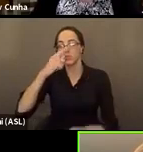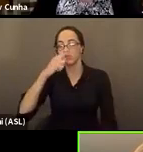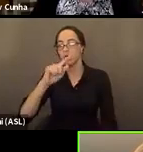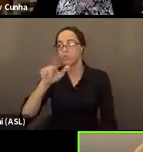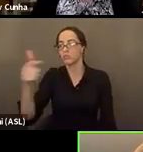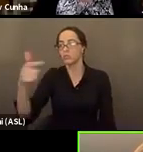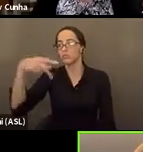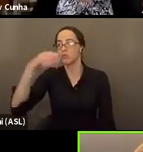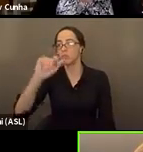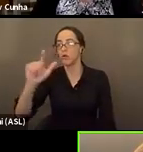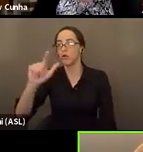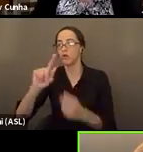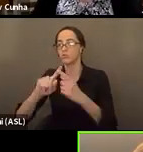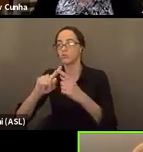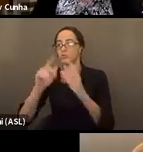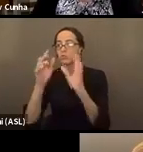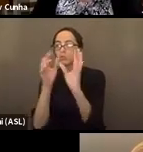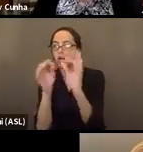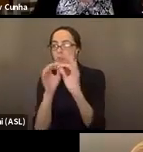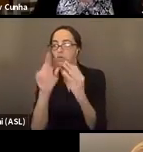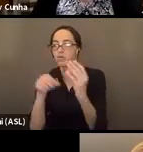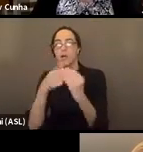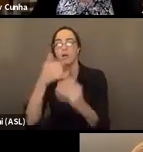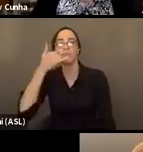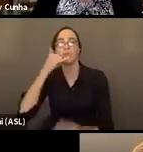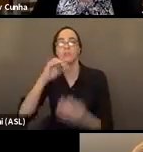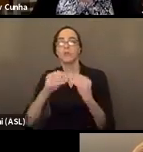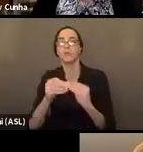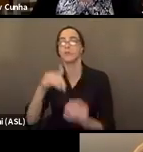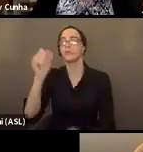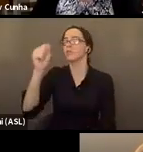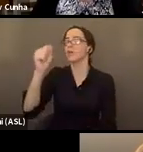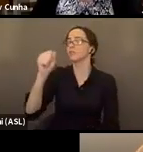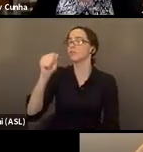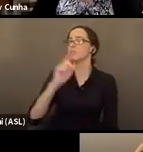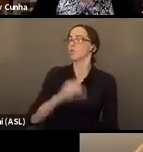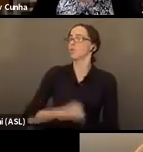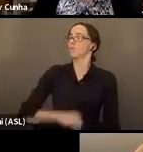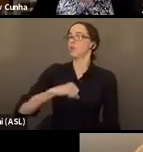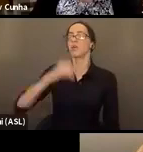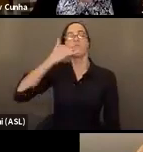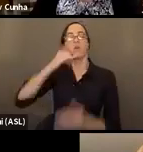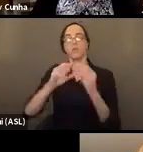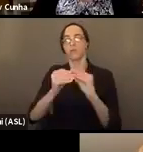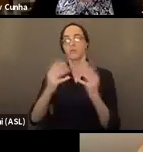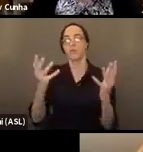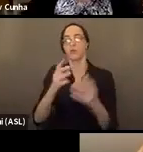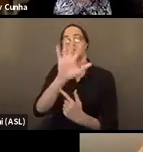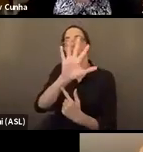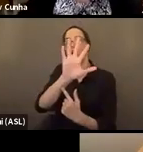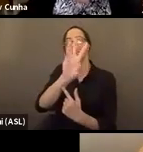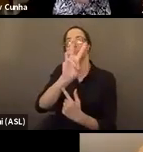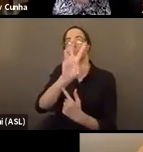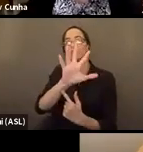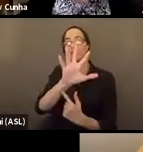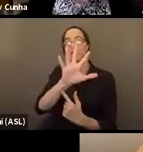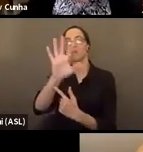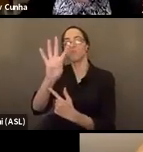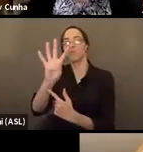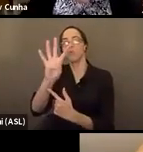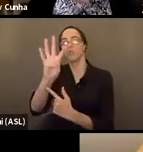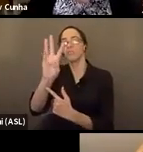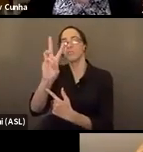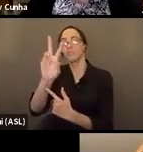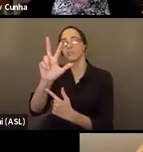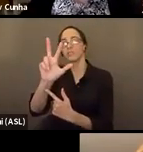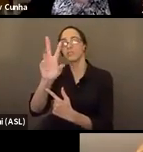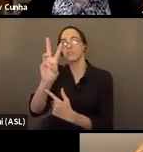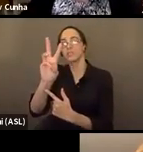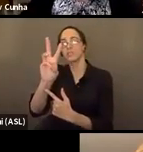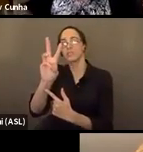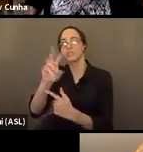in the chat also you bet uh very proud of this phone line 565-4636 which on your phone is 565